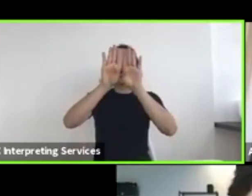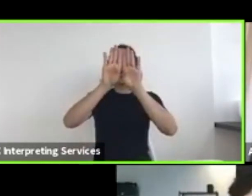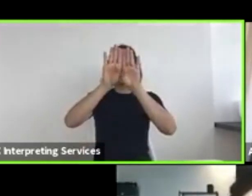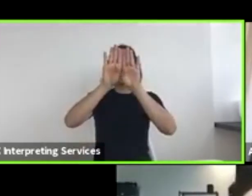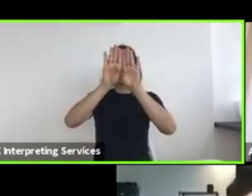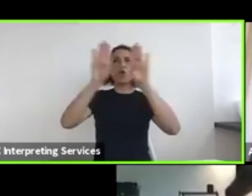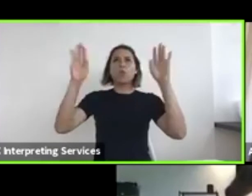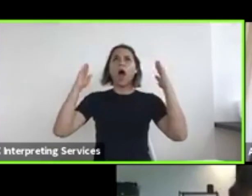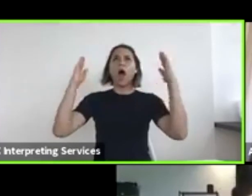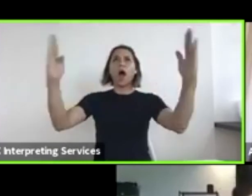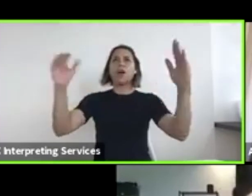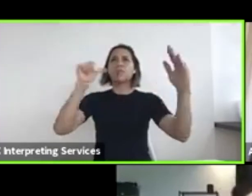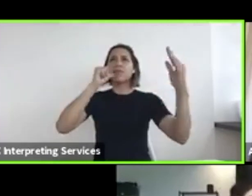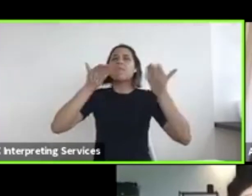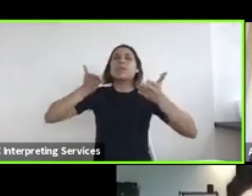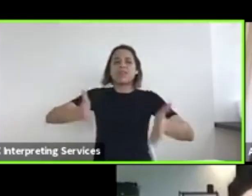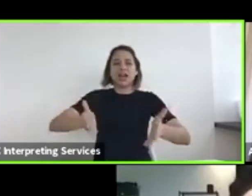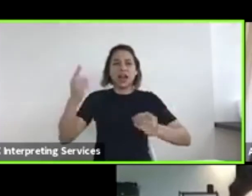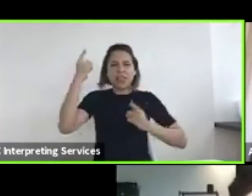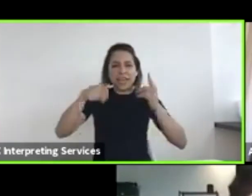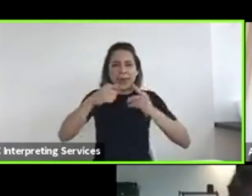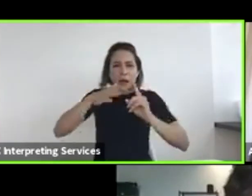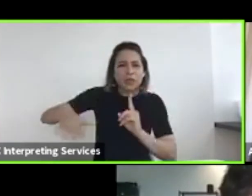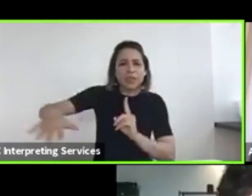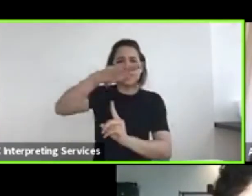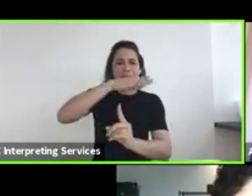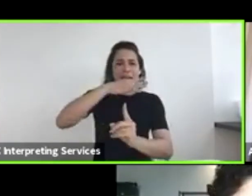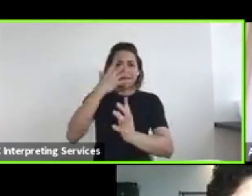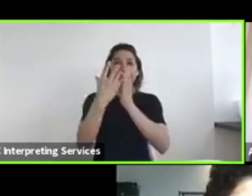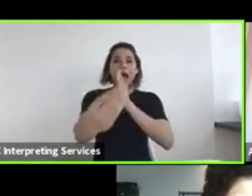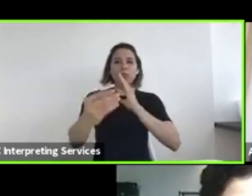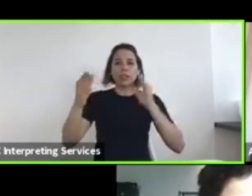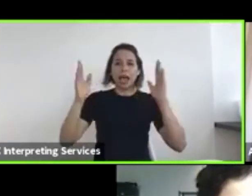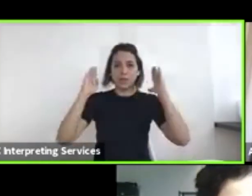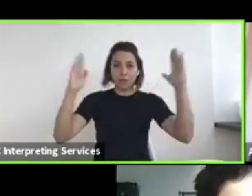THE SPACE, OUTSIDE THE WALLS, AND NOW ACTUALLY WE ARE IN THIS MOMENT, WHERE OUR INSTITUTION,